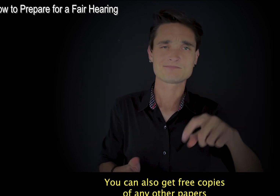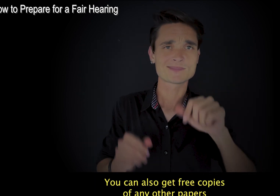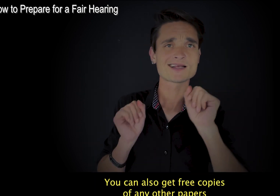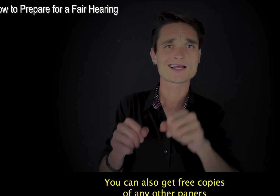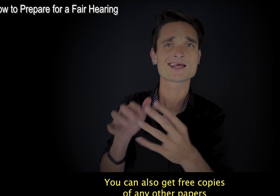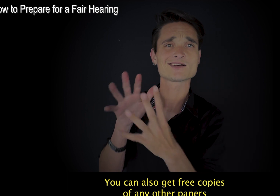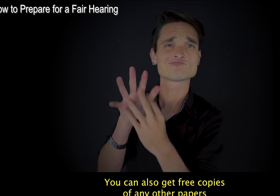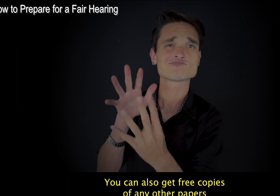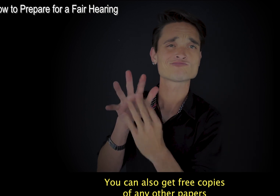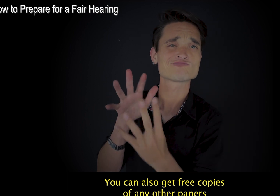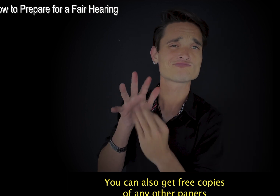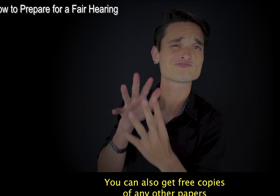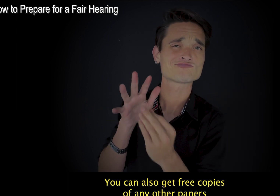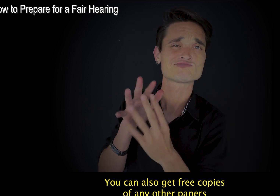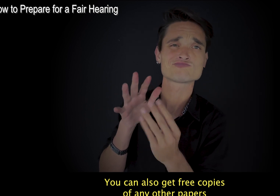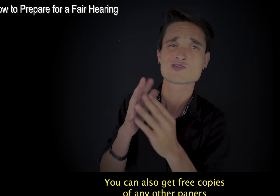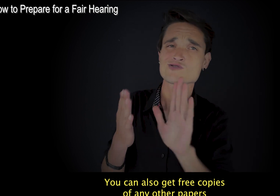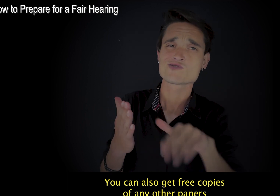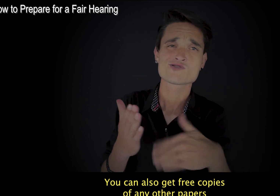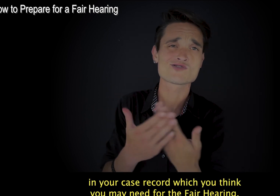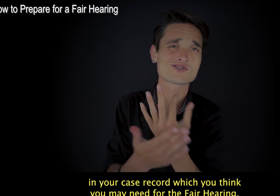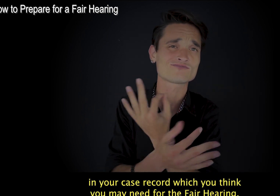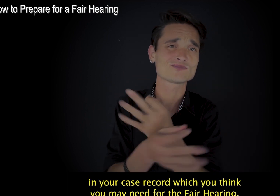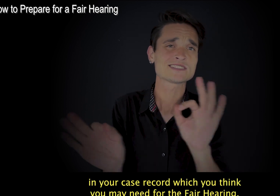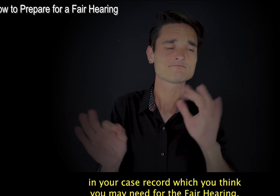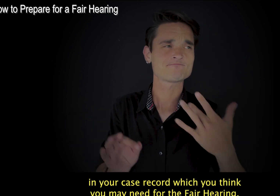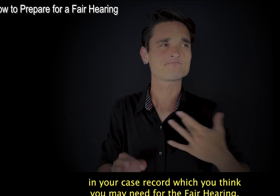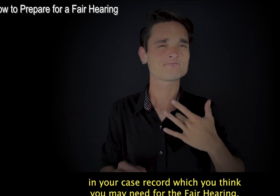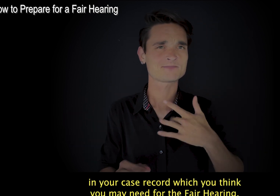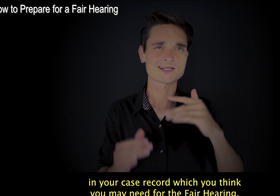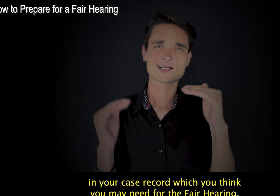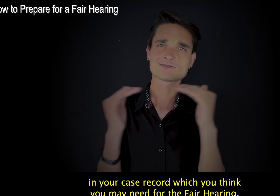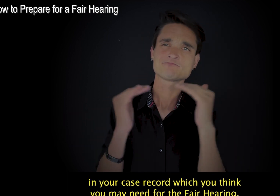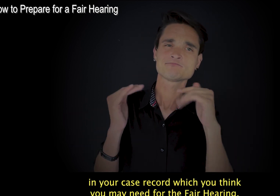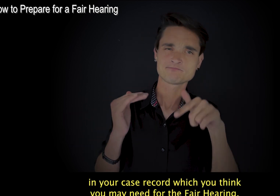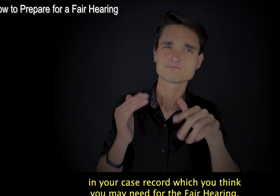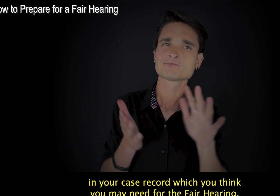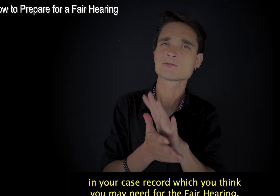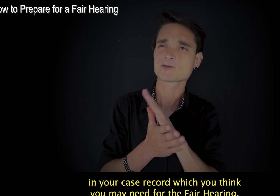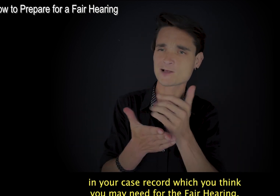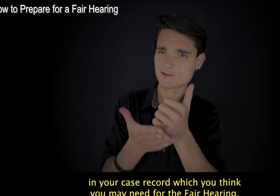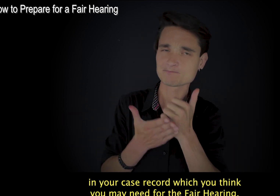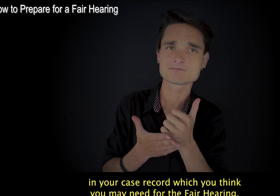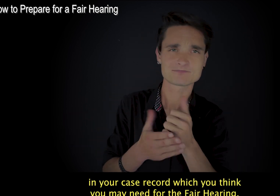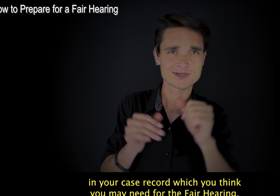You can also get free copies of any other papers in your case record which you think you may need for the Fair Hearing.